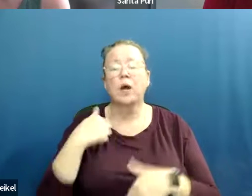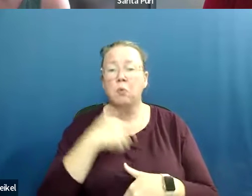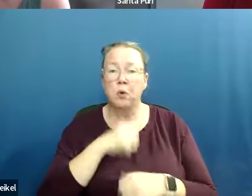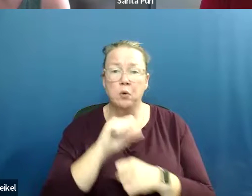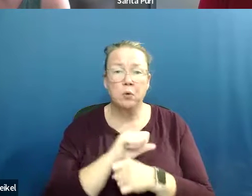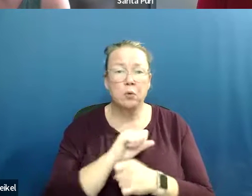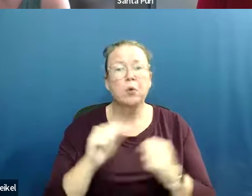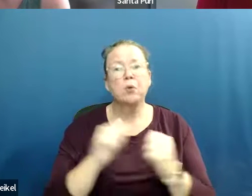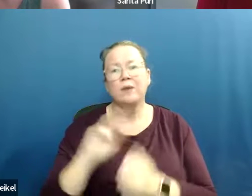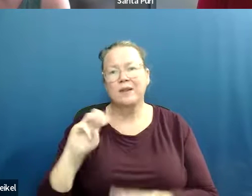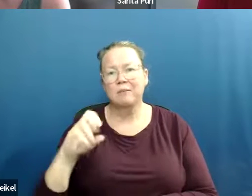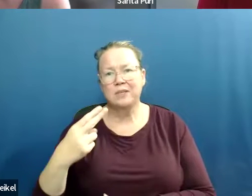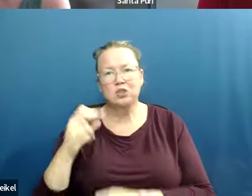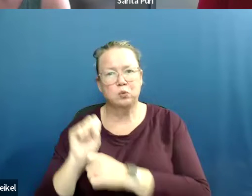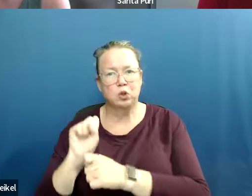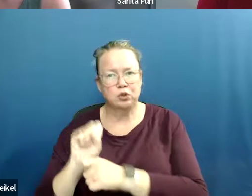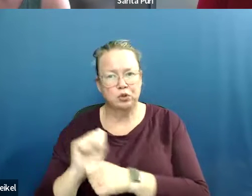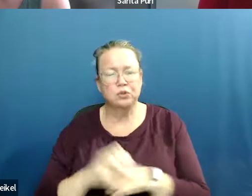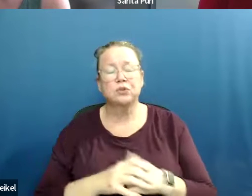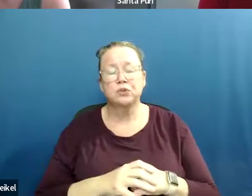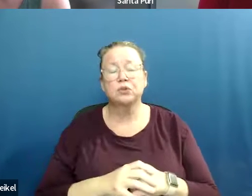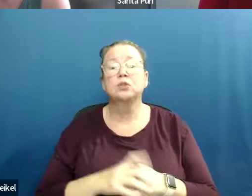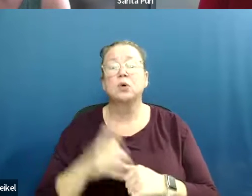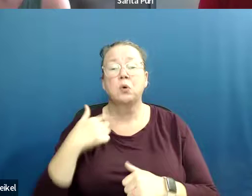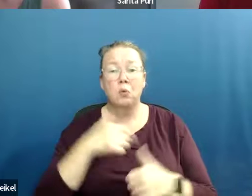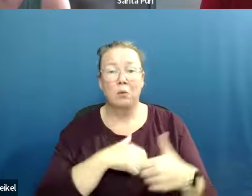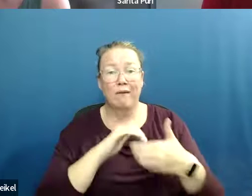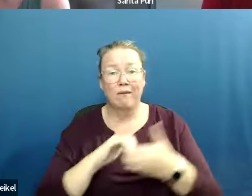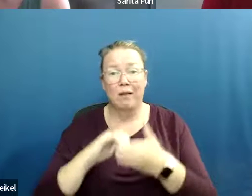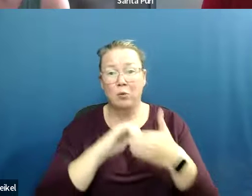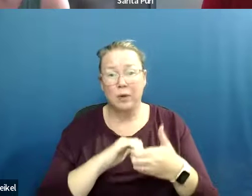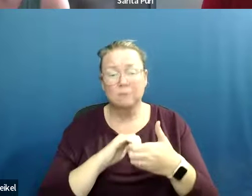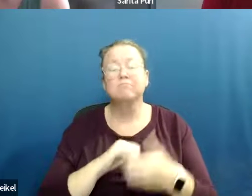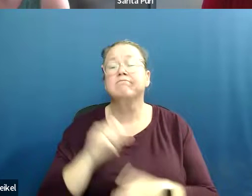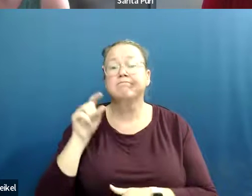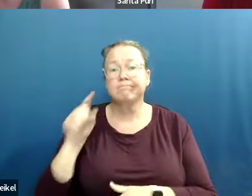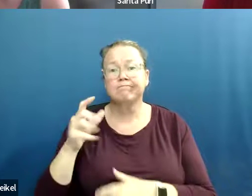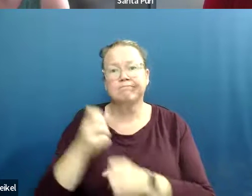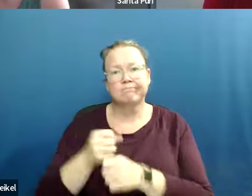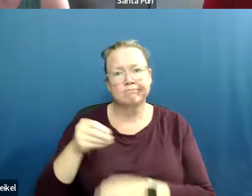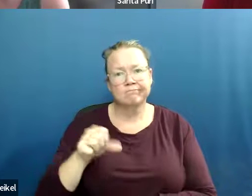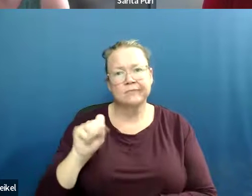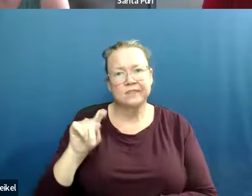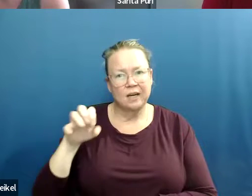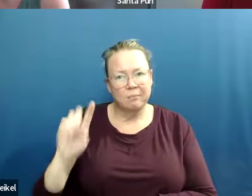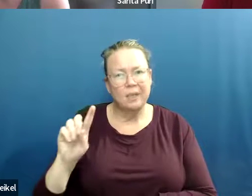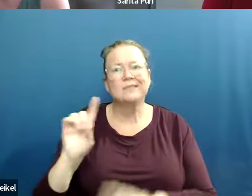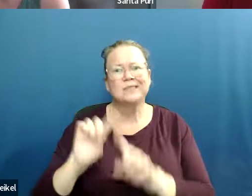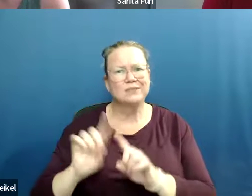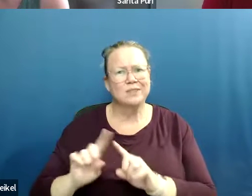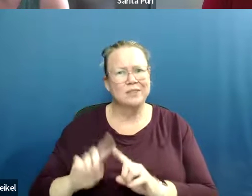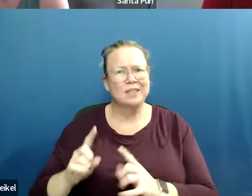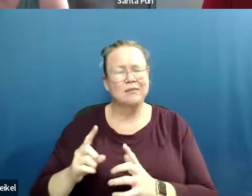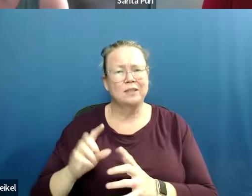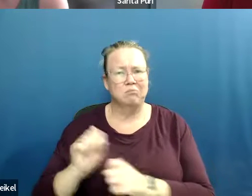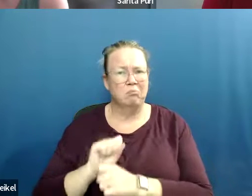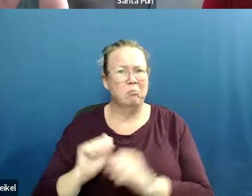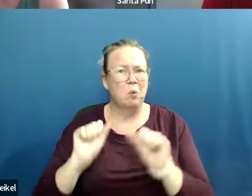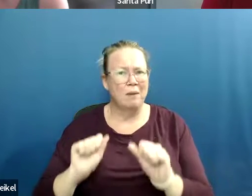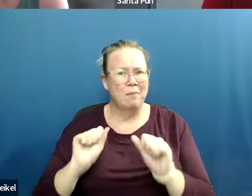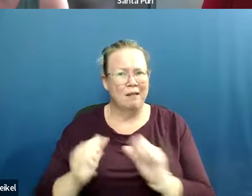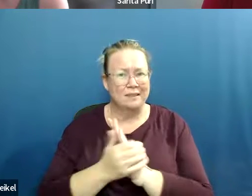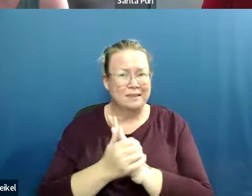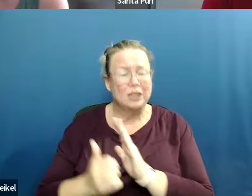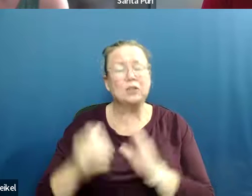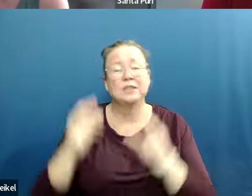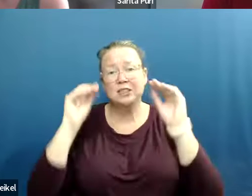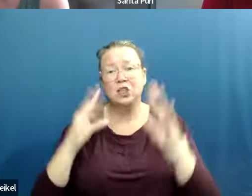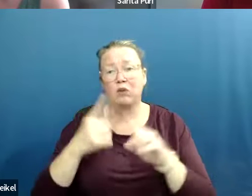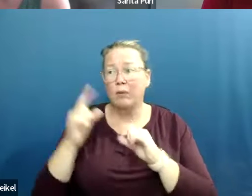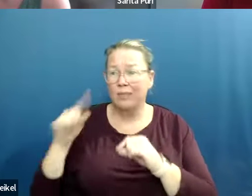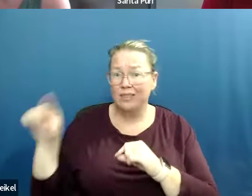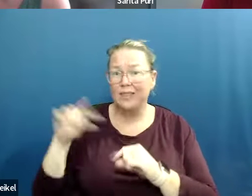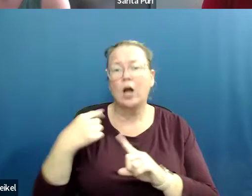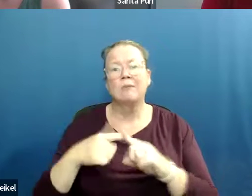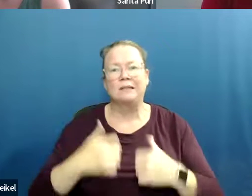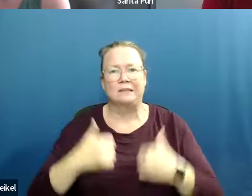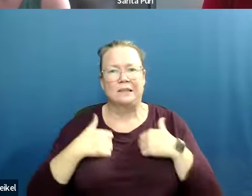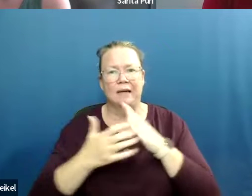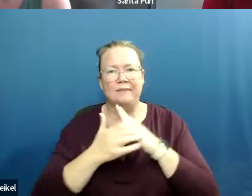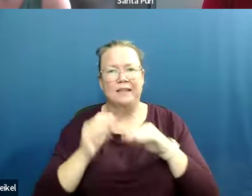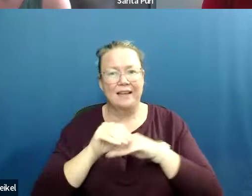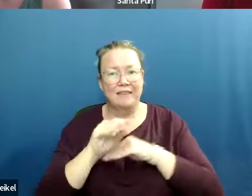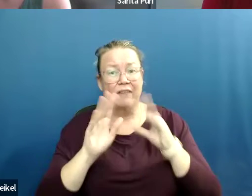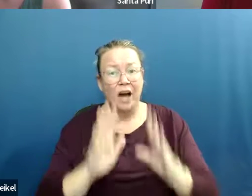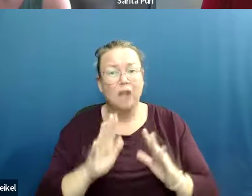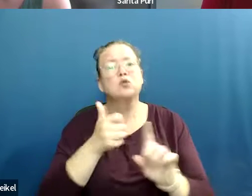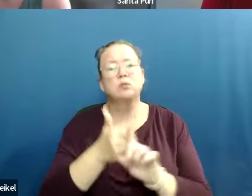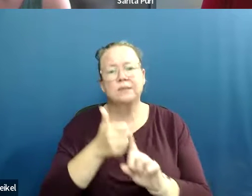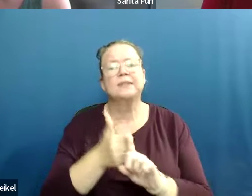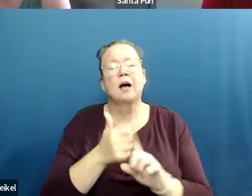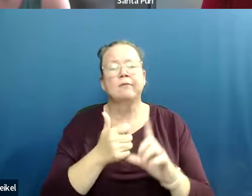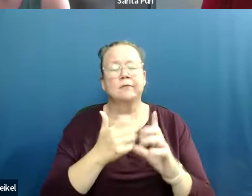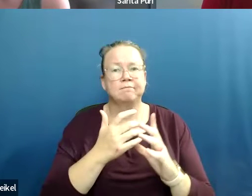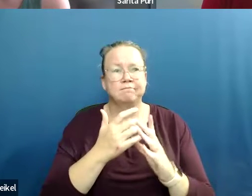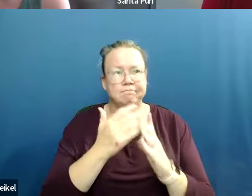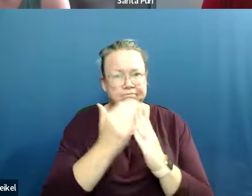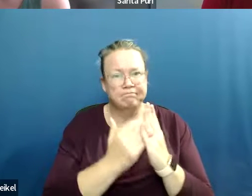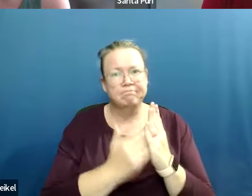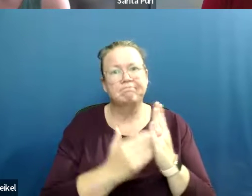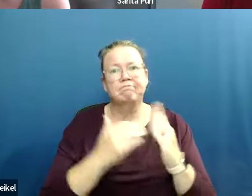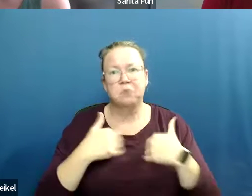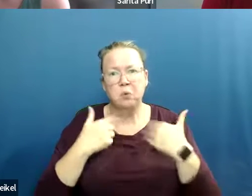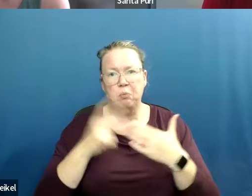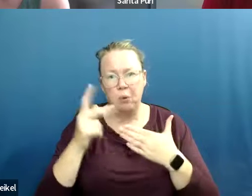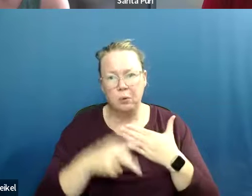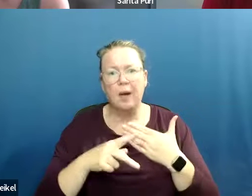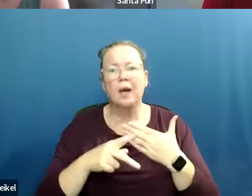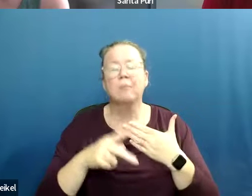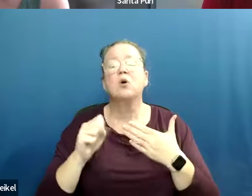Sarita Puri: Michigan works. We collaborated with them. And they got stipend. And they got all kind of employability skills. And we had teachers from there. And our life skill advisor who basically lists. The program youth program sees you who facilitated that